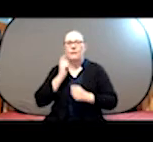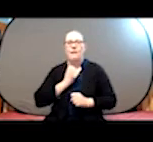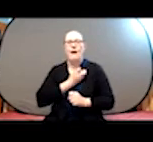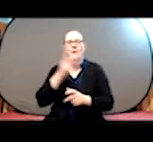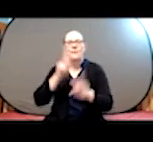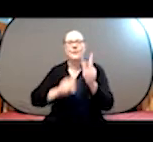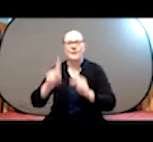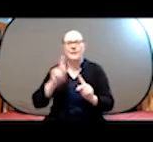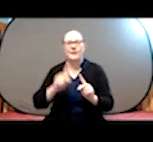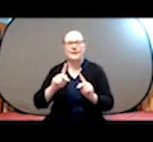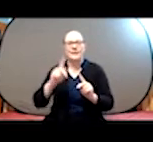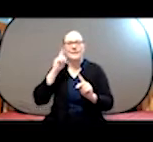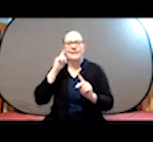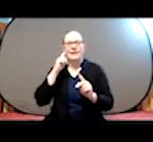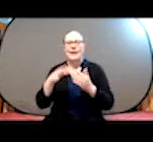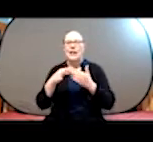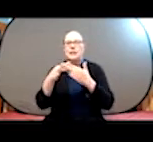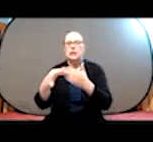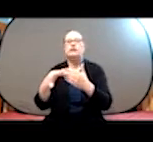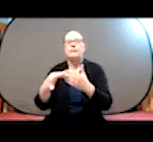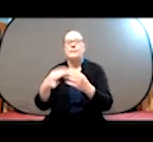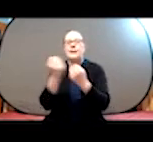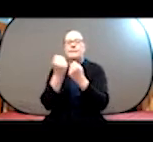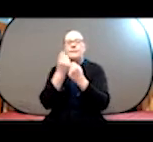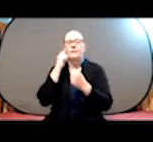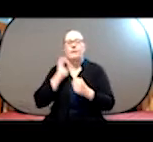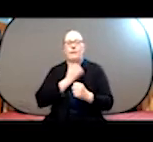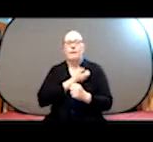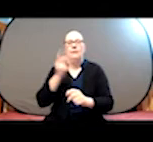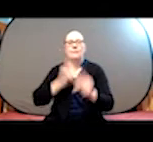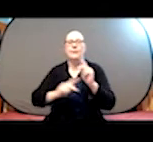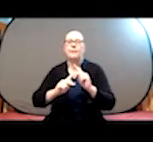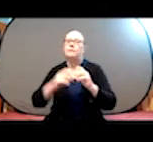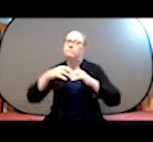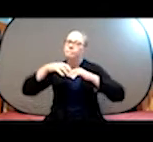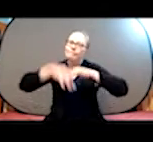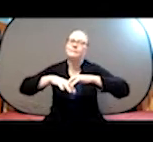like that sense of leadership and advocacy for people really is deep rooted in our family and